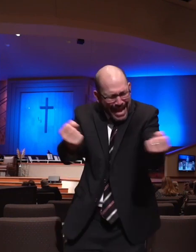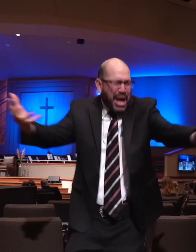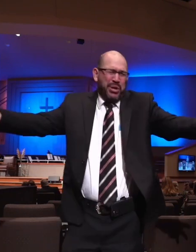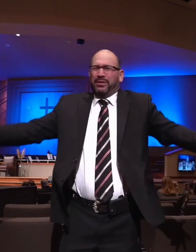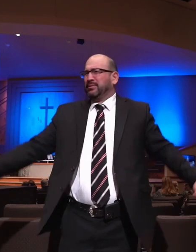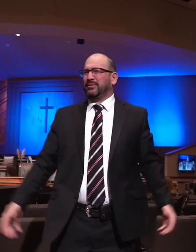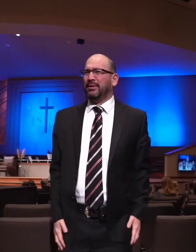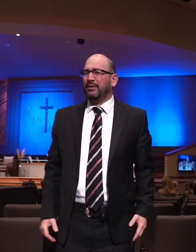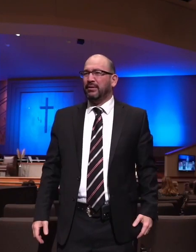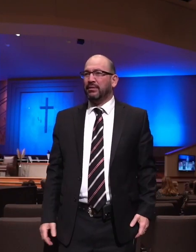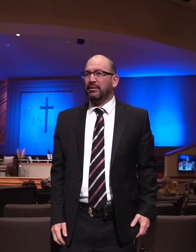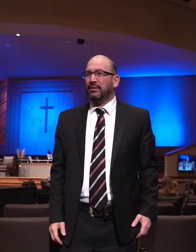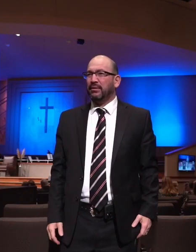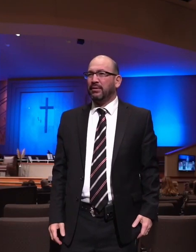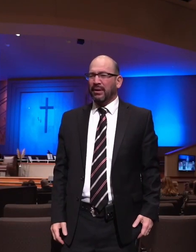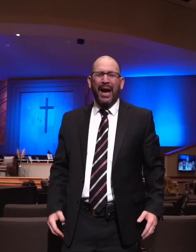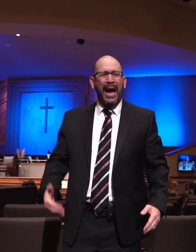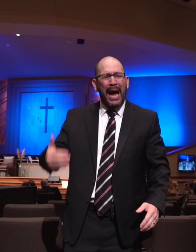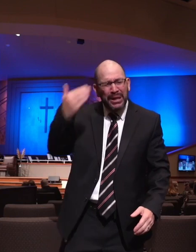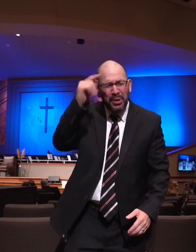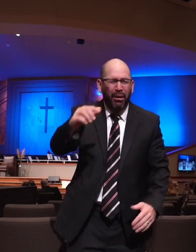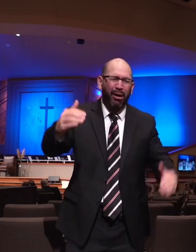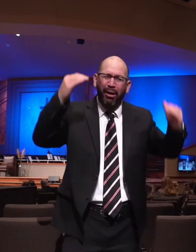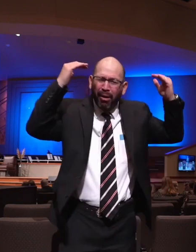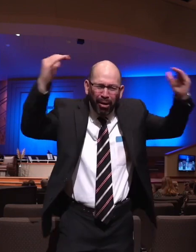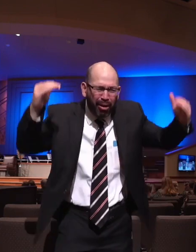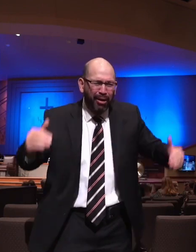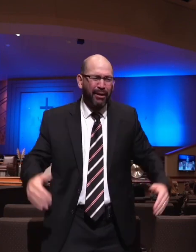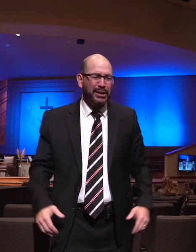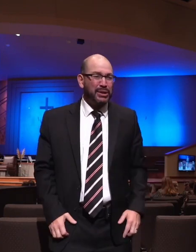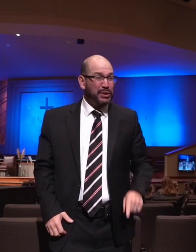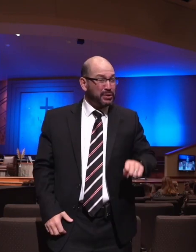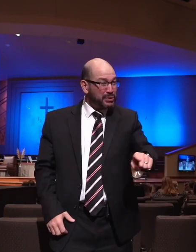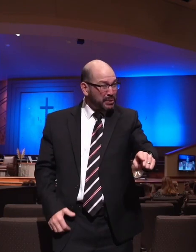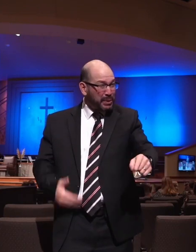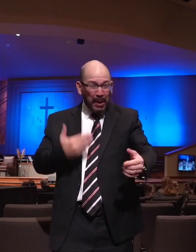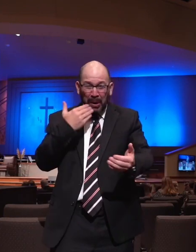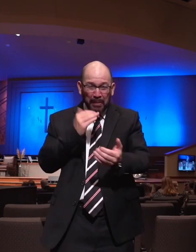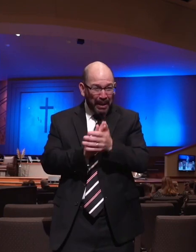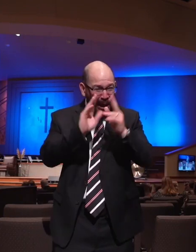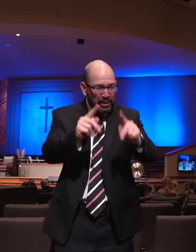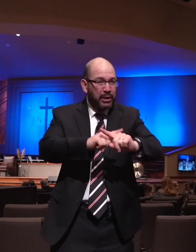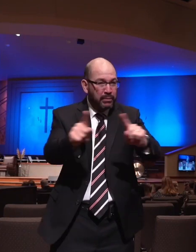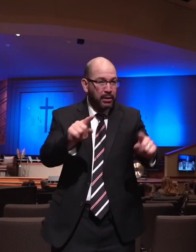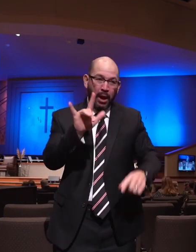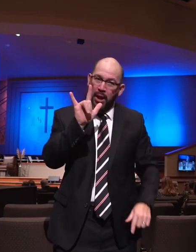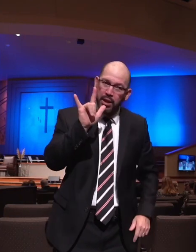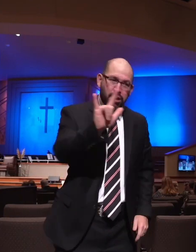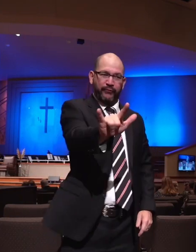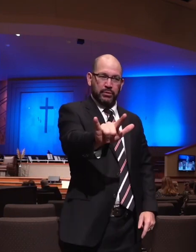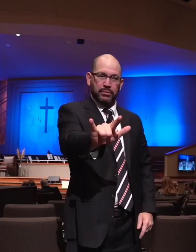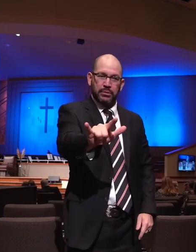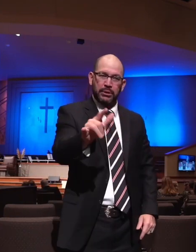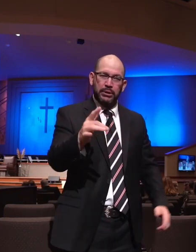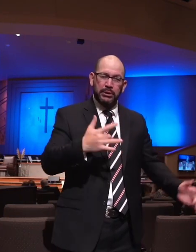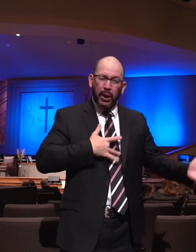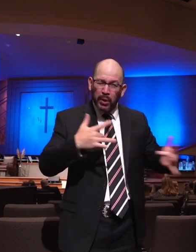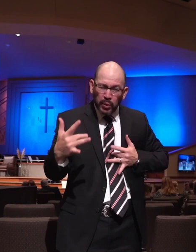know you're a Syrian and you're a general and actually you're a bad person to take me out of Israel but I love you and I'm concerned about you and I know